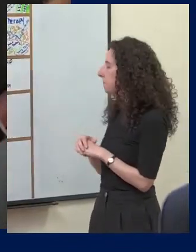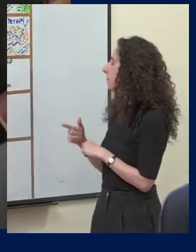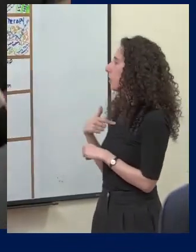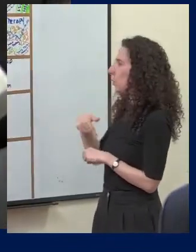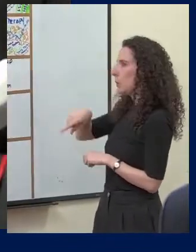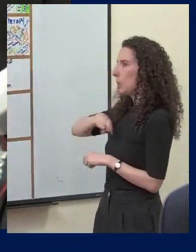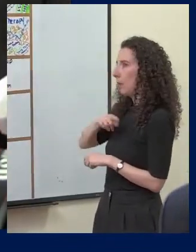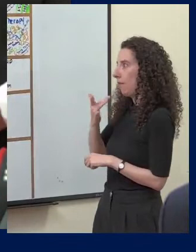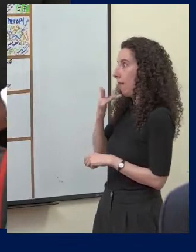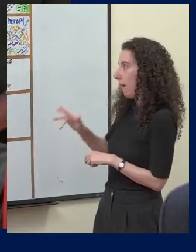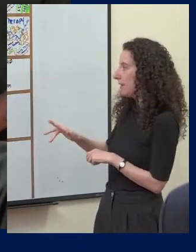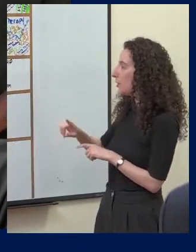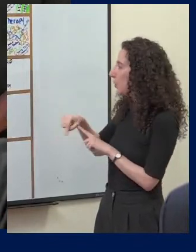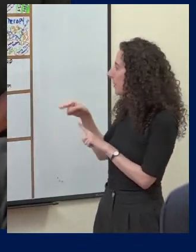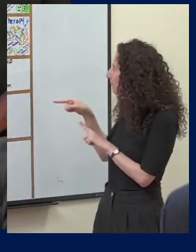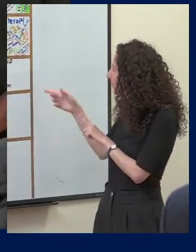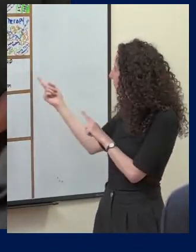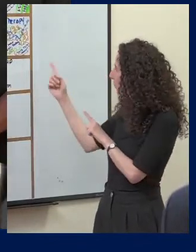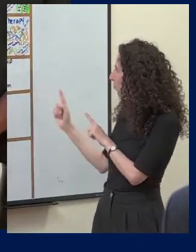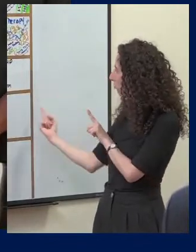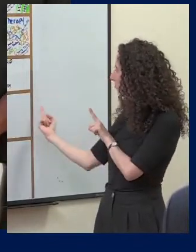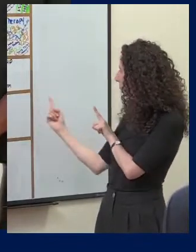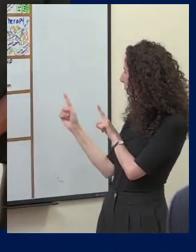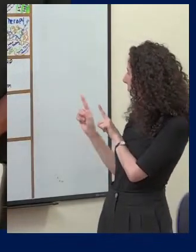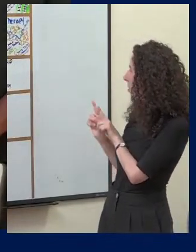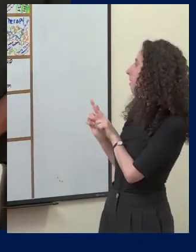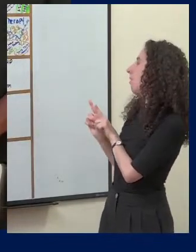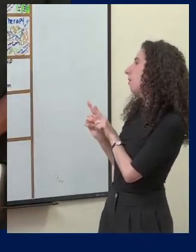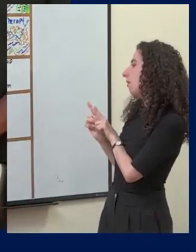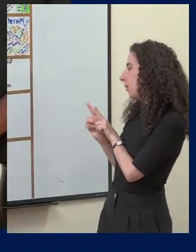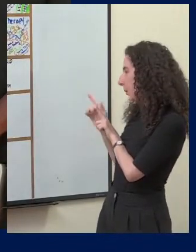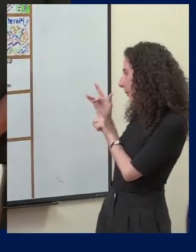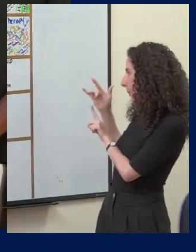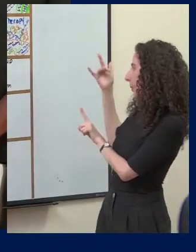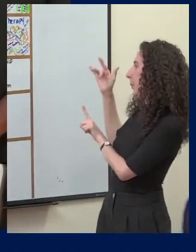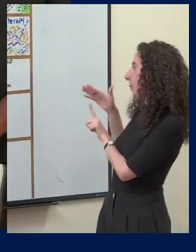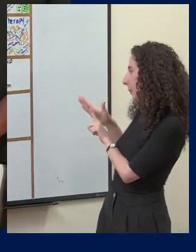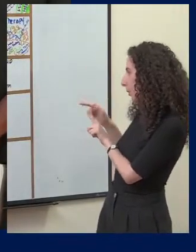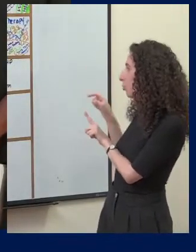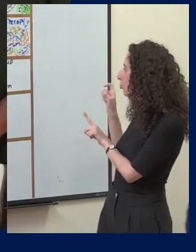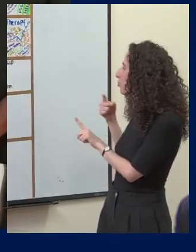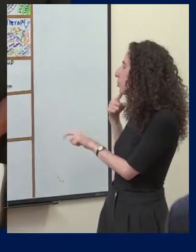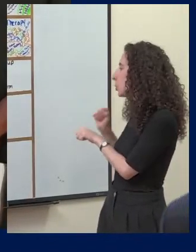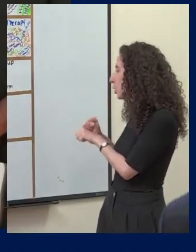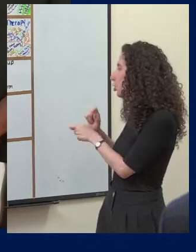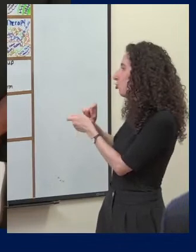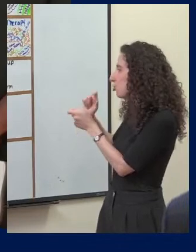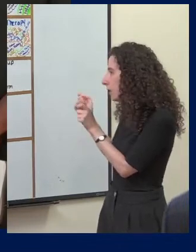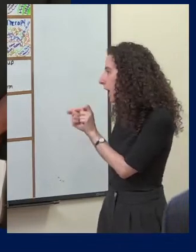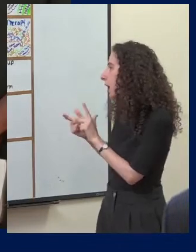when we stand next to somebody who has really changed lives.